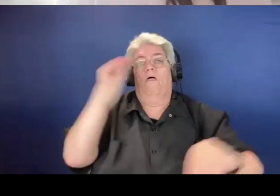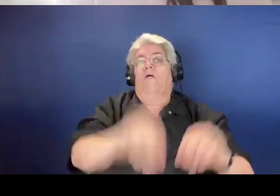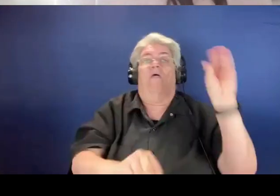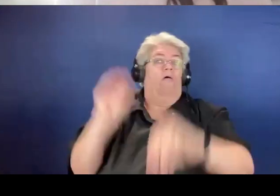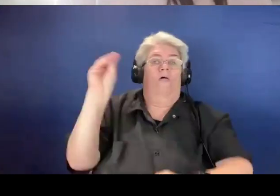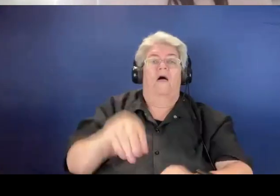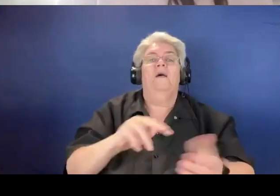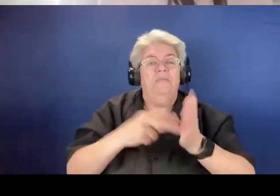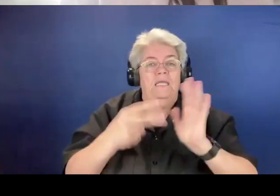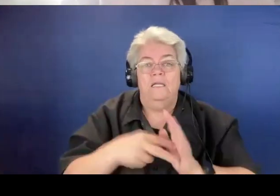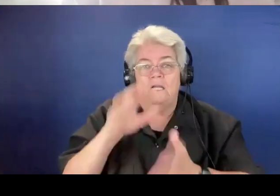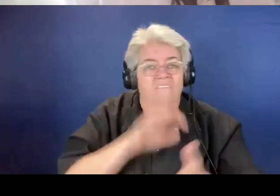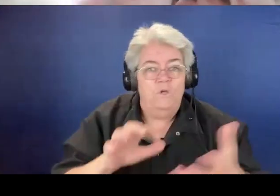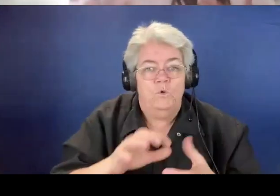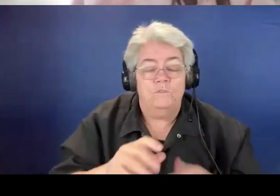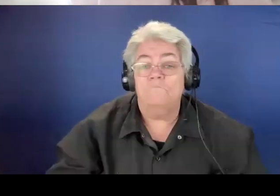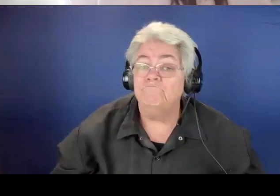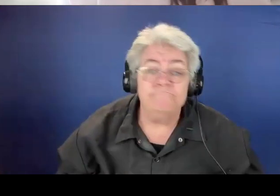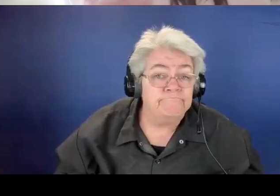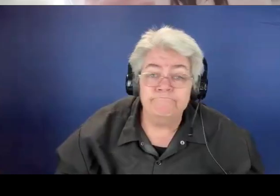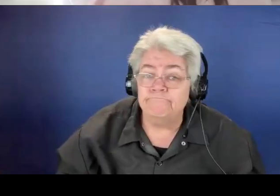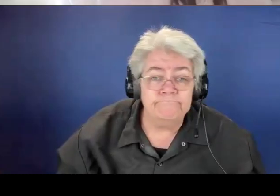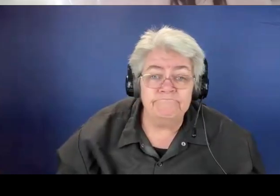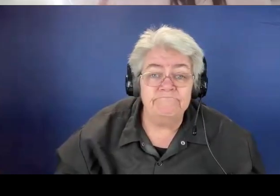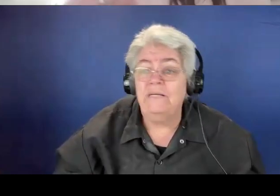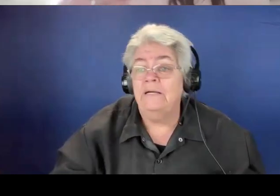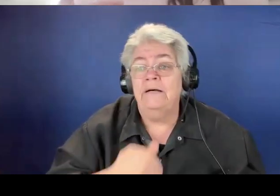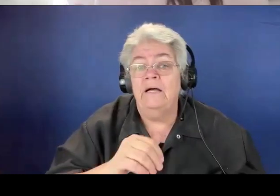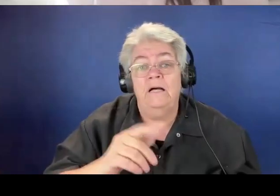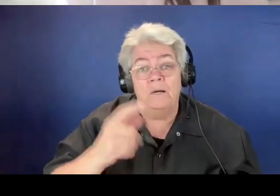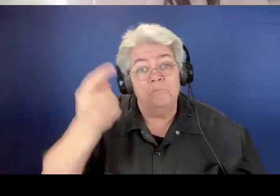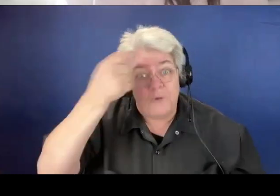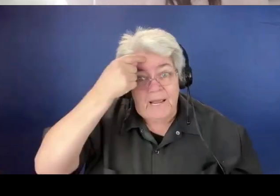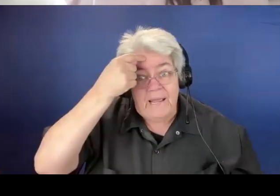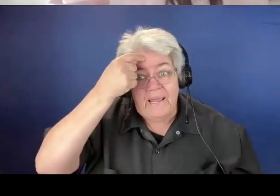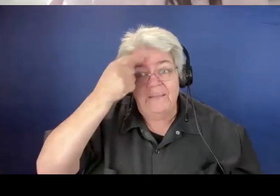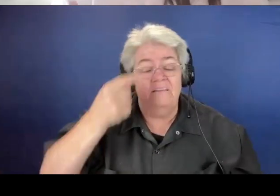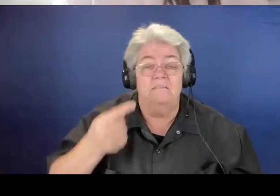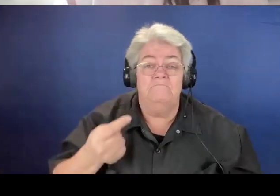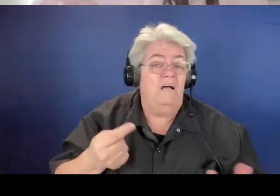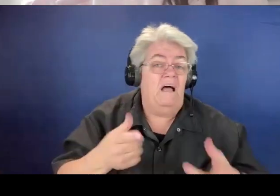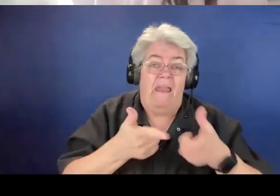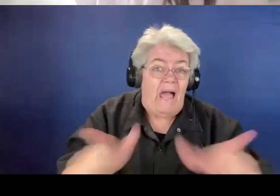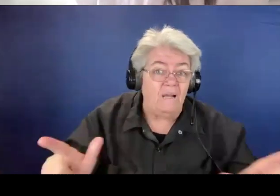And the reality of the matter is that the brain is born ready to learn the